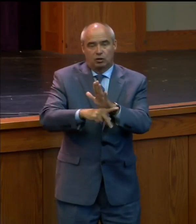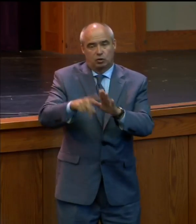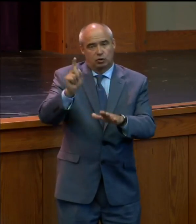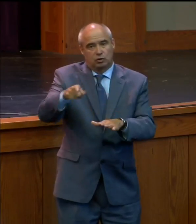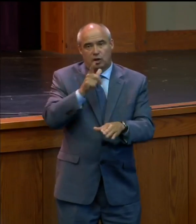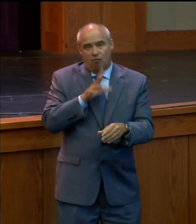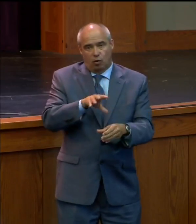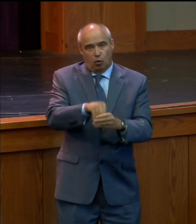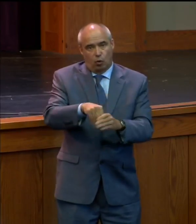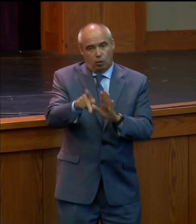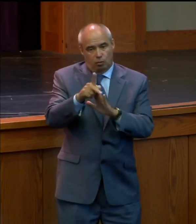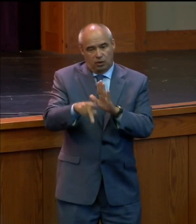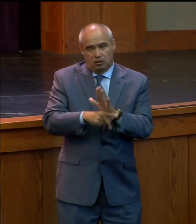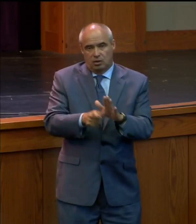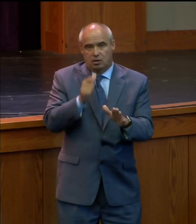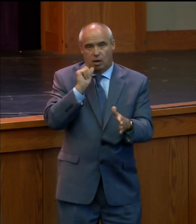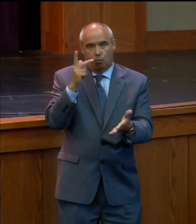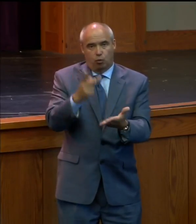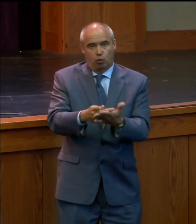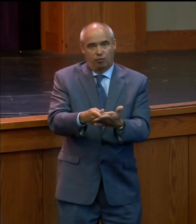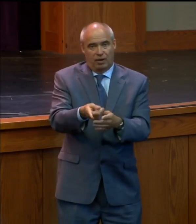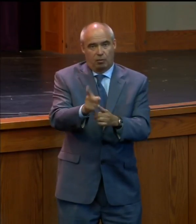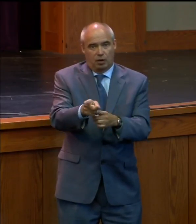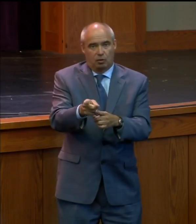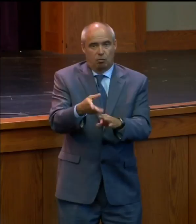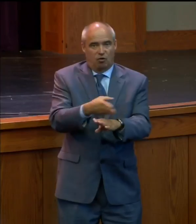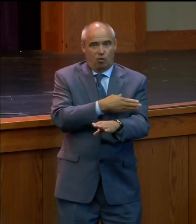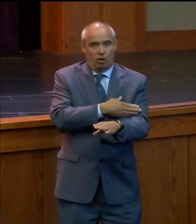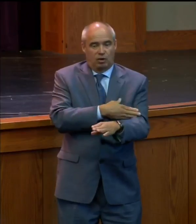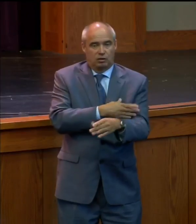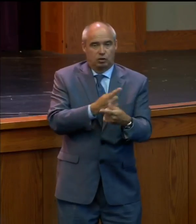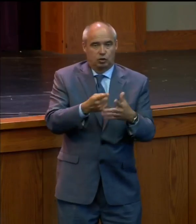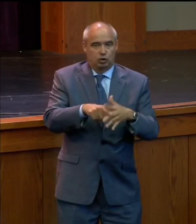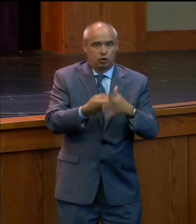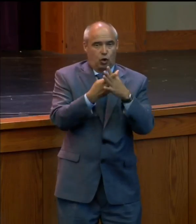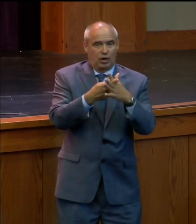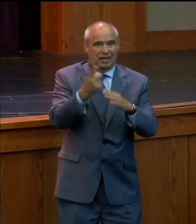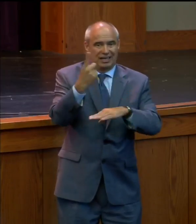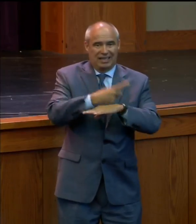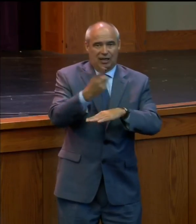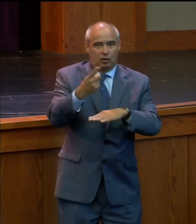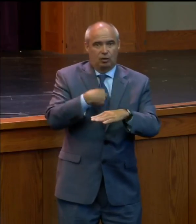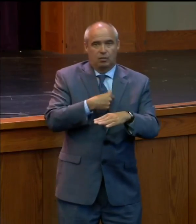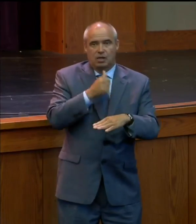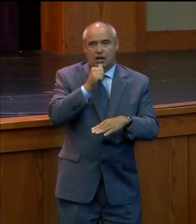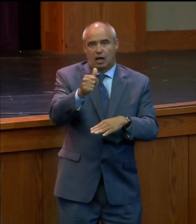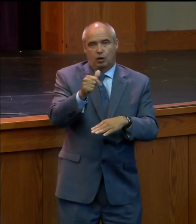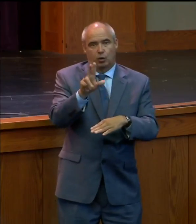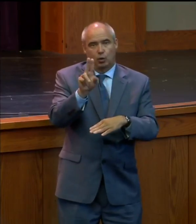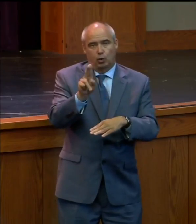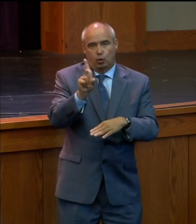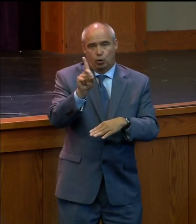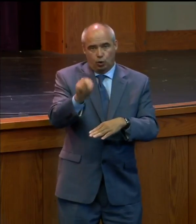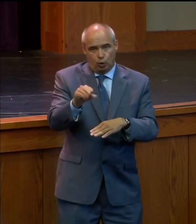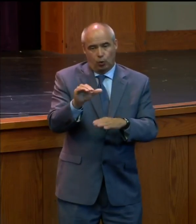INCLUDE POLICIES THAT WERE NOT APPROVED IMMEDIATELY PRIOR TO THE EFFECTIVE DATE. THIS IS AN UNDUE LIMIT ON OUR CITY COUNCIL AND IT ENSHRINES,